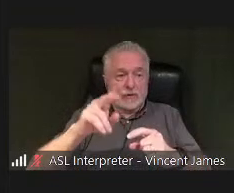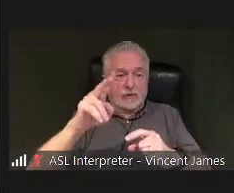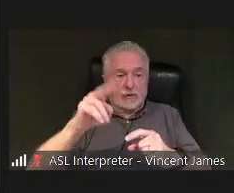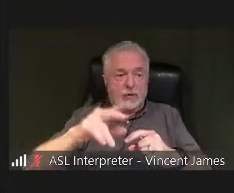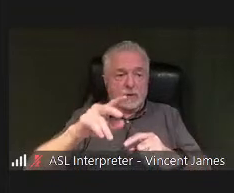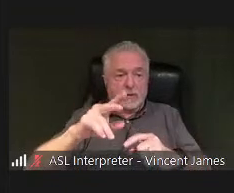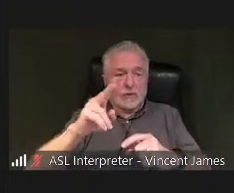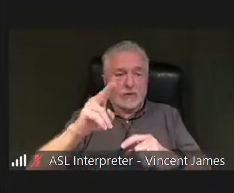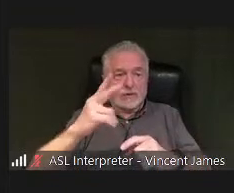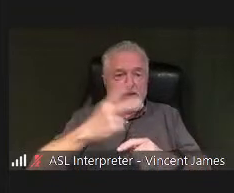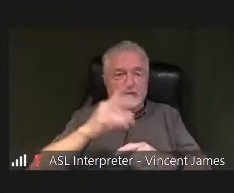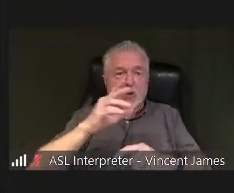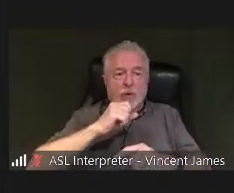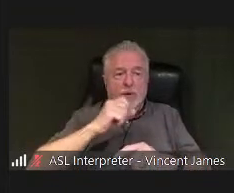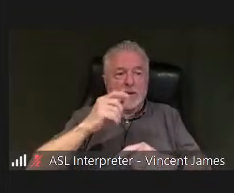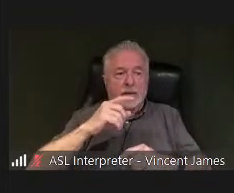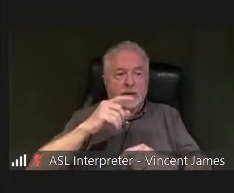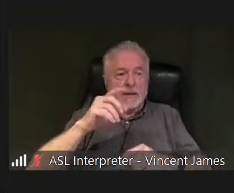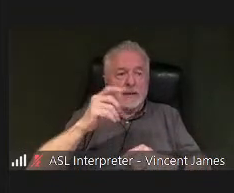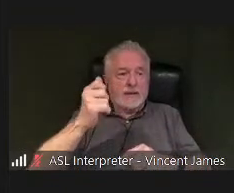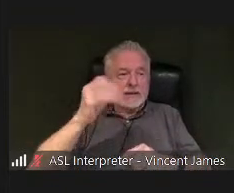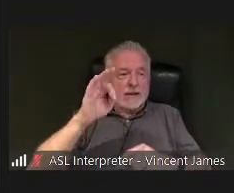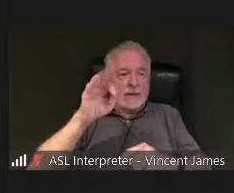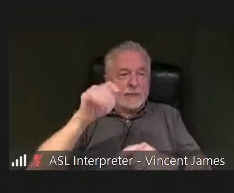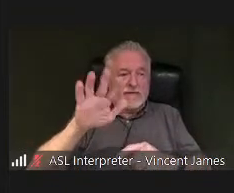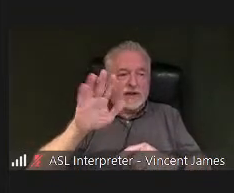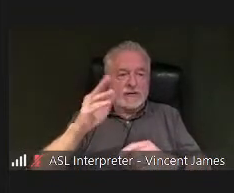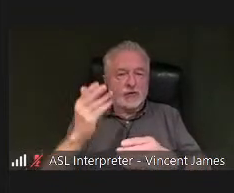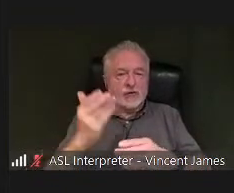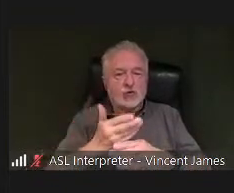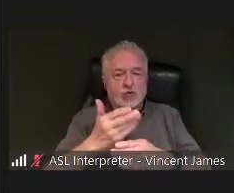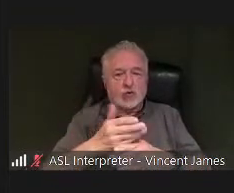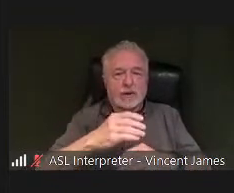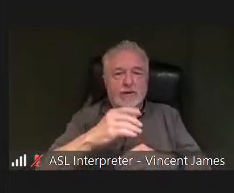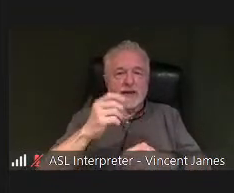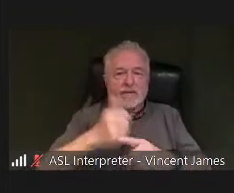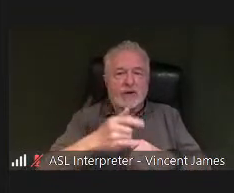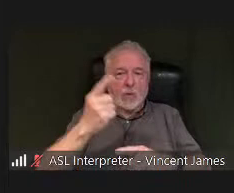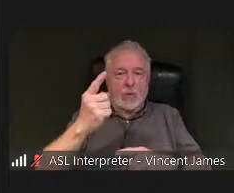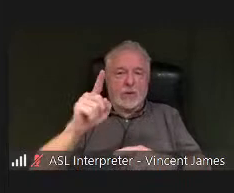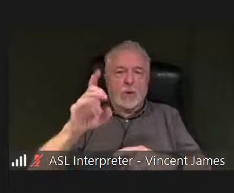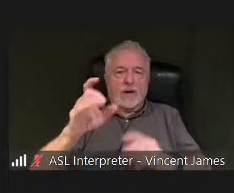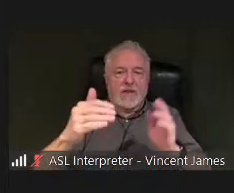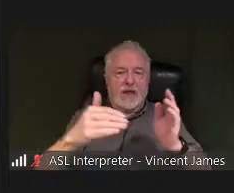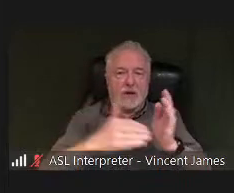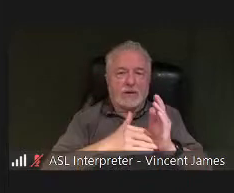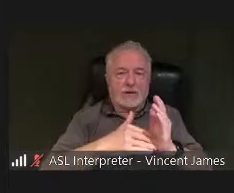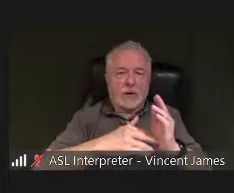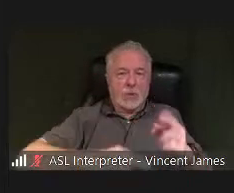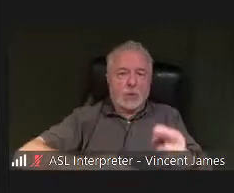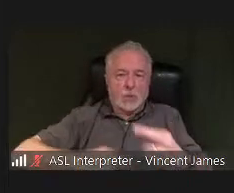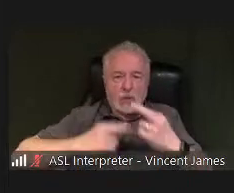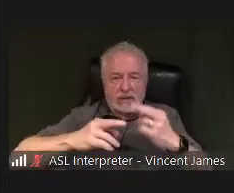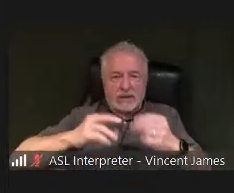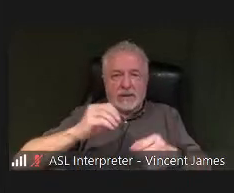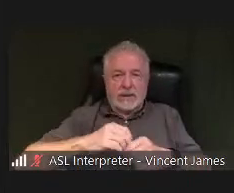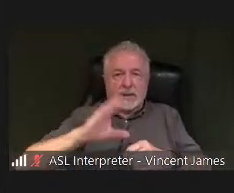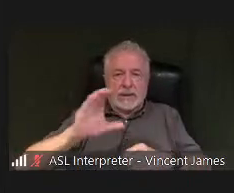So we're looking at nineteen point five. This is new for every 100000 residents in the county of Sonoma.